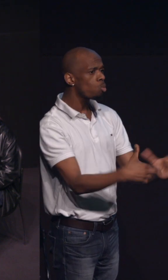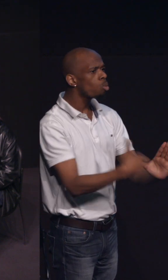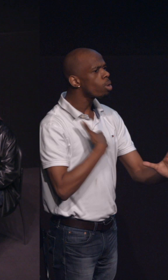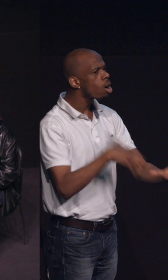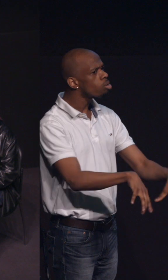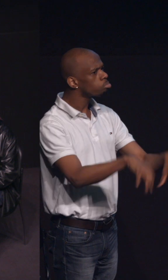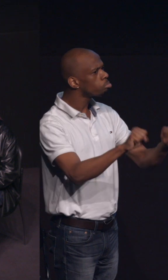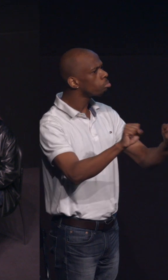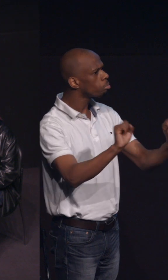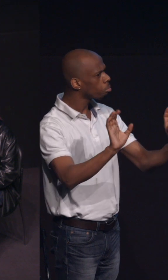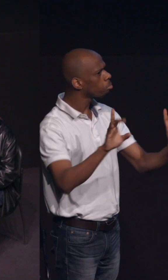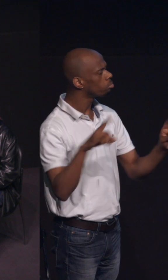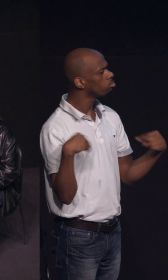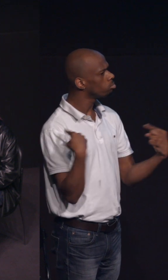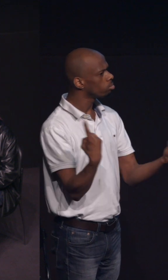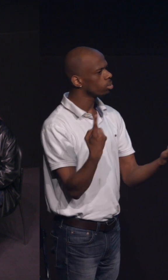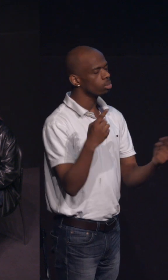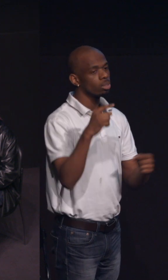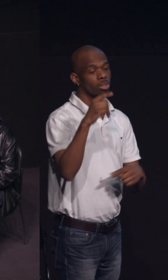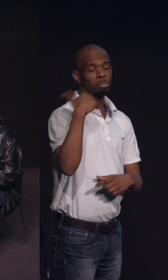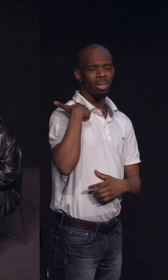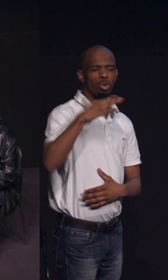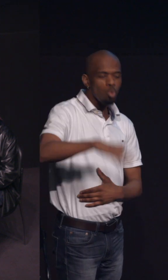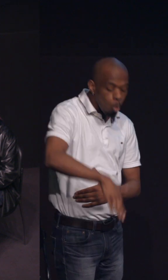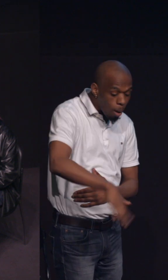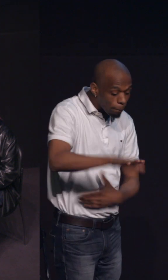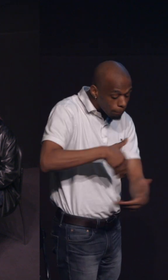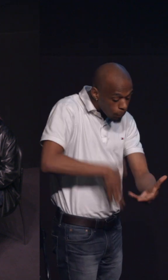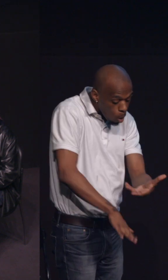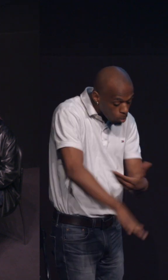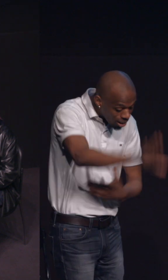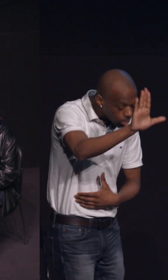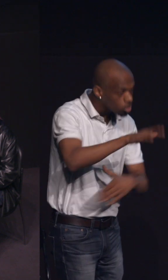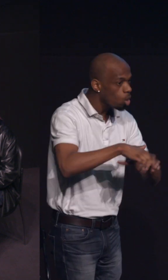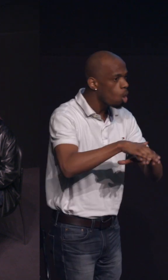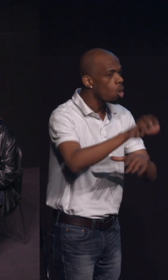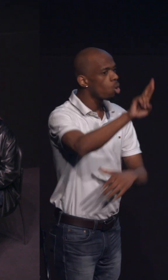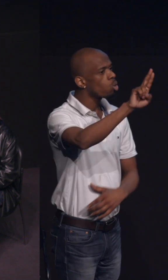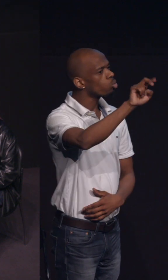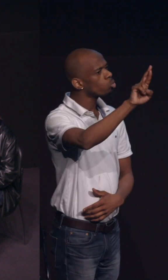I grew up in rural farms and things like that and I think--